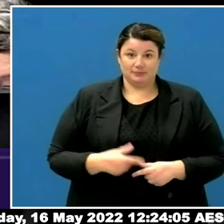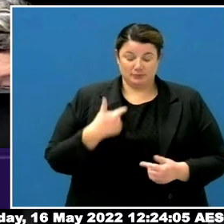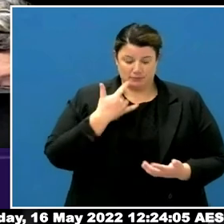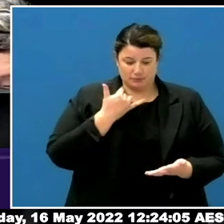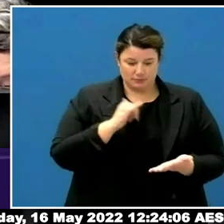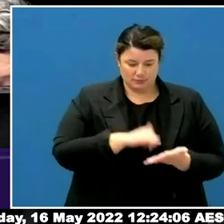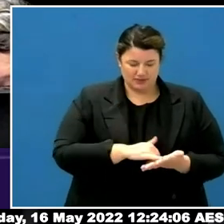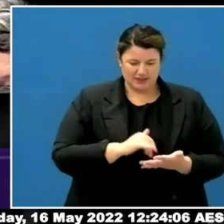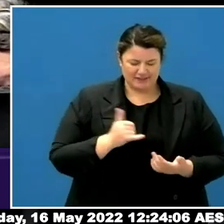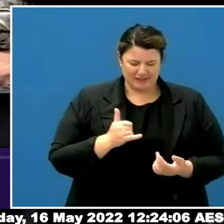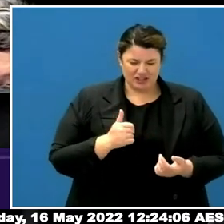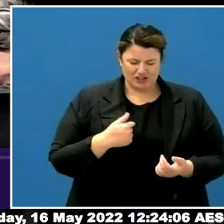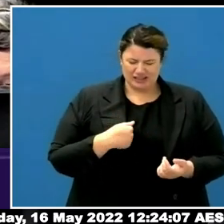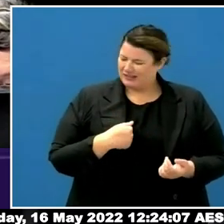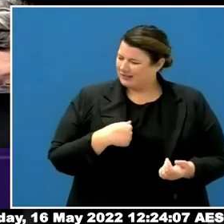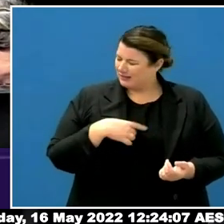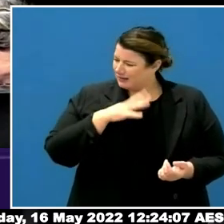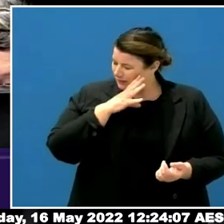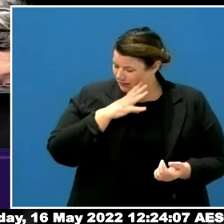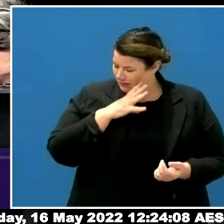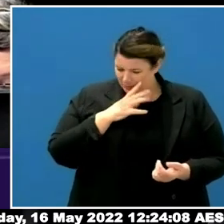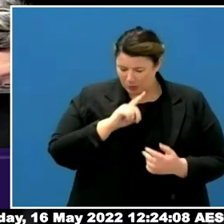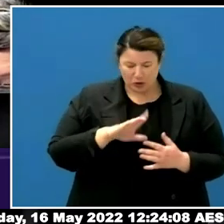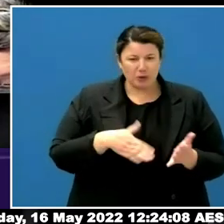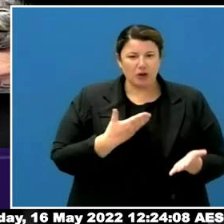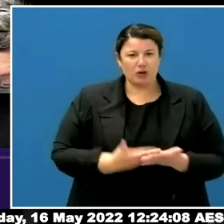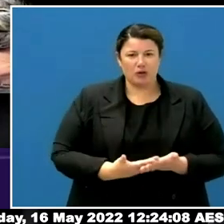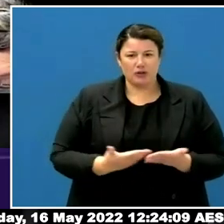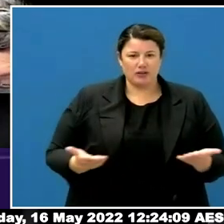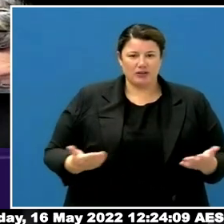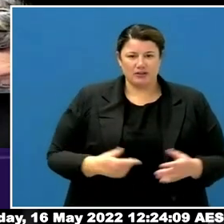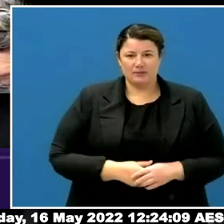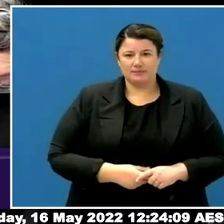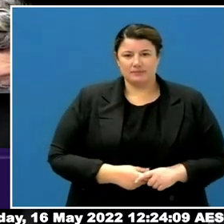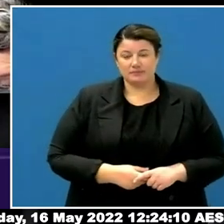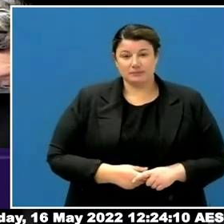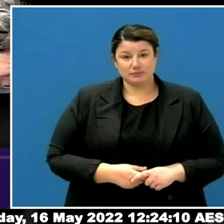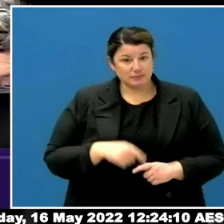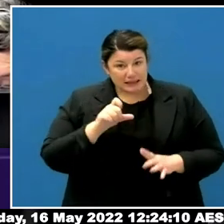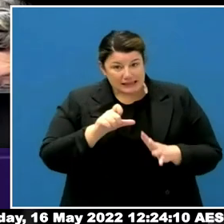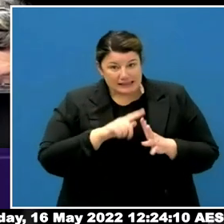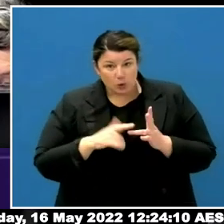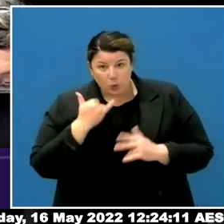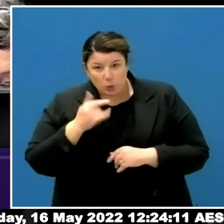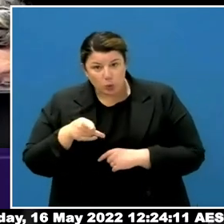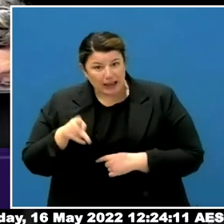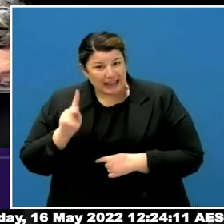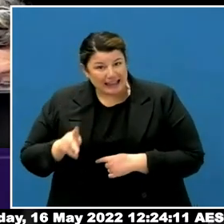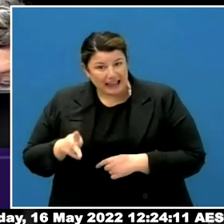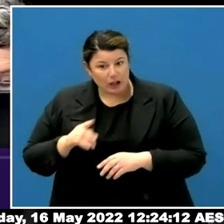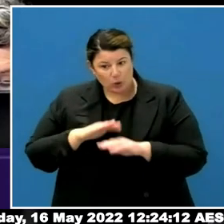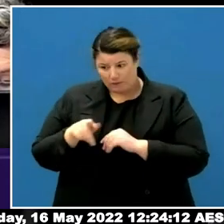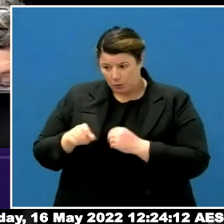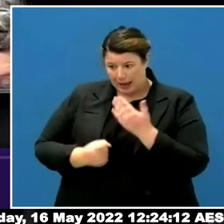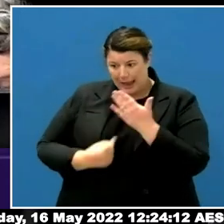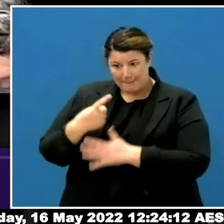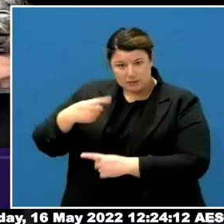saying I don't understand that phone call at all. Did he contact you again, about the Nuumaalii abuse?